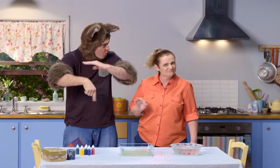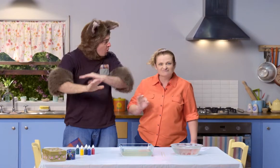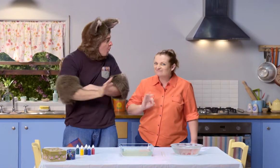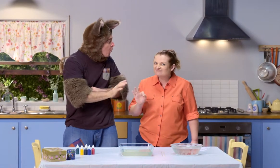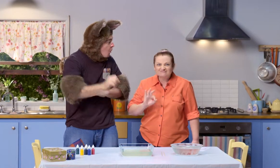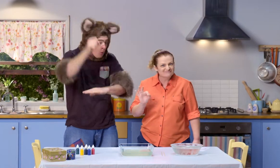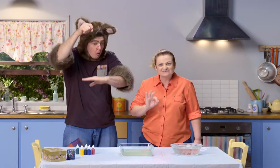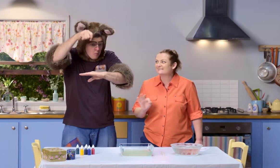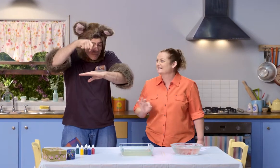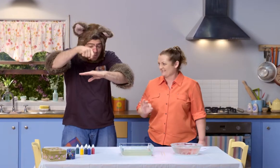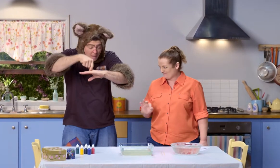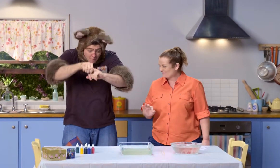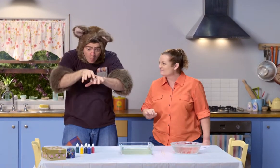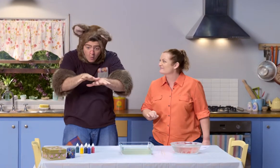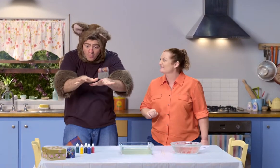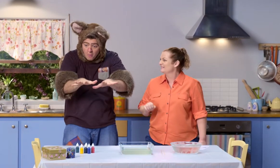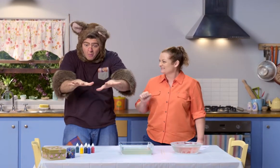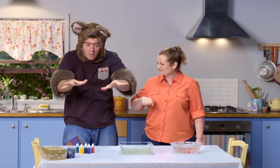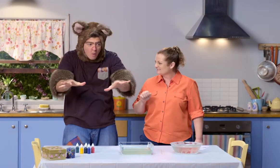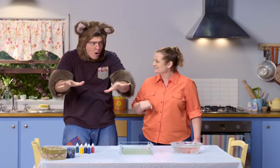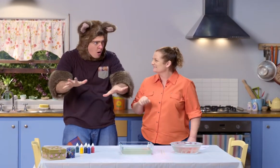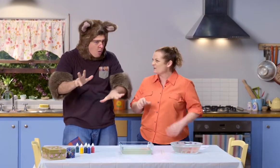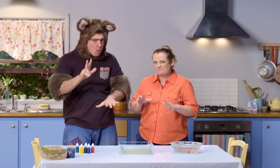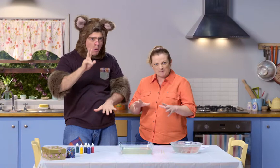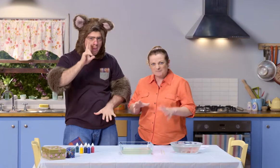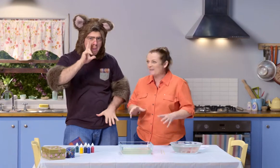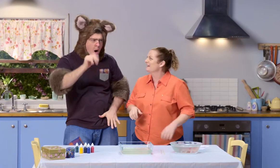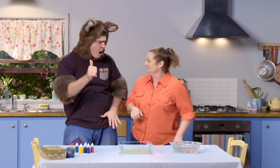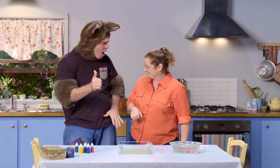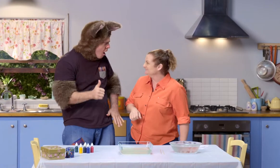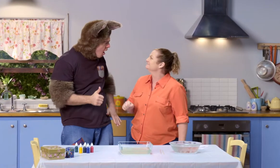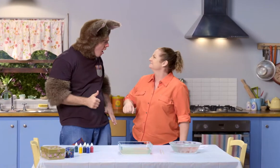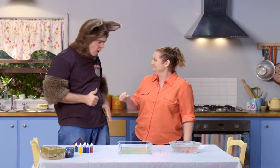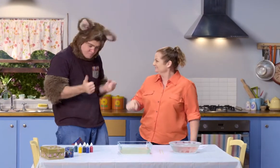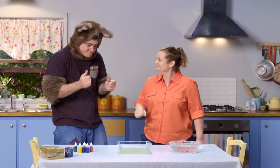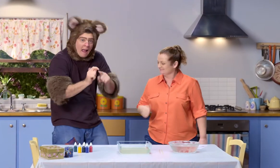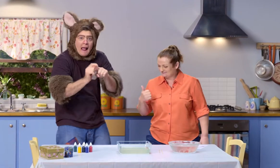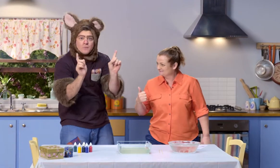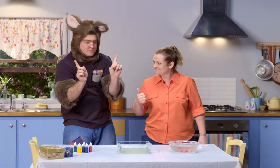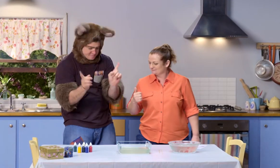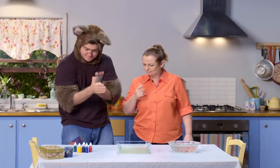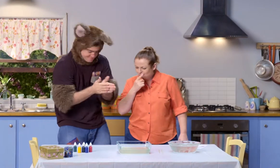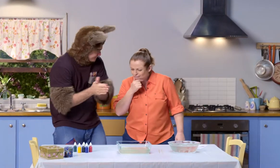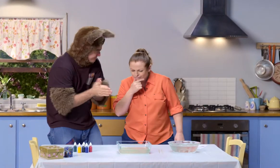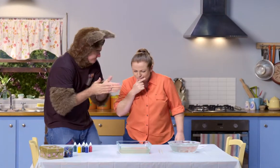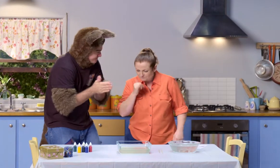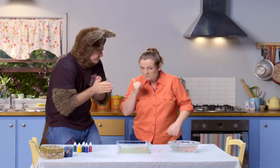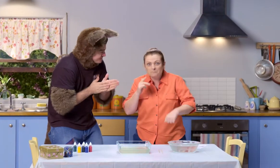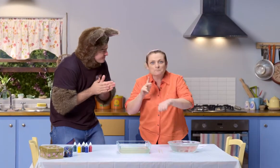But they didn't. They stayed on the surface and spread out. Yes, it was strange, wasn't it? Great. What colour are we going to start with?